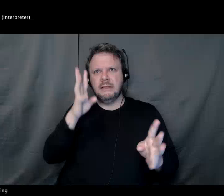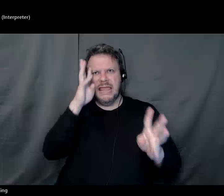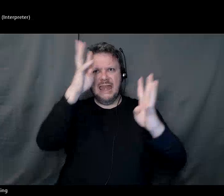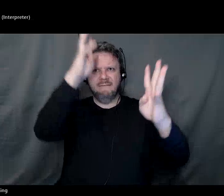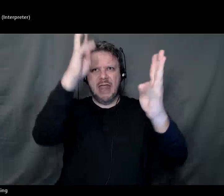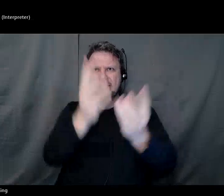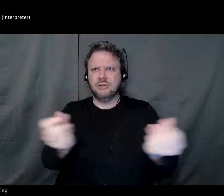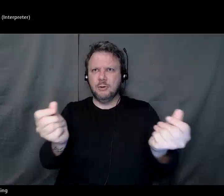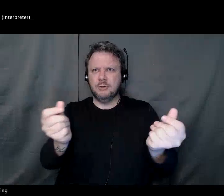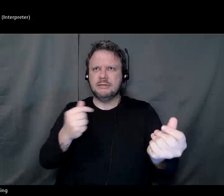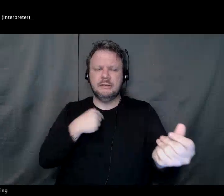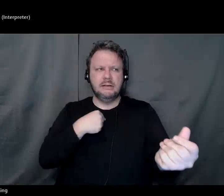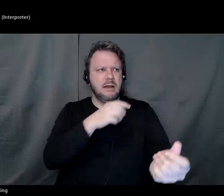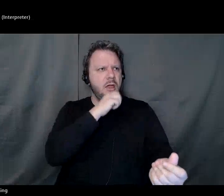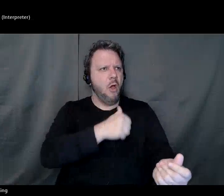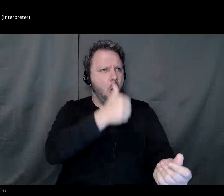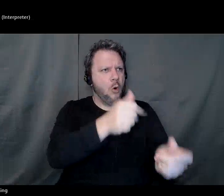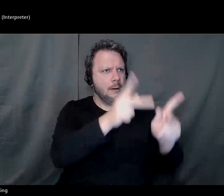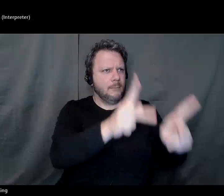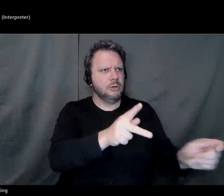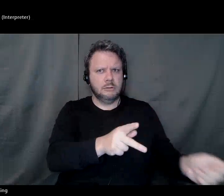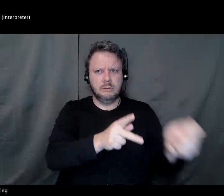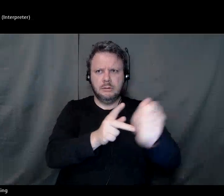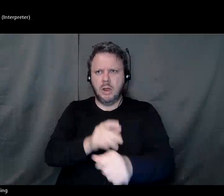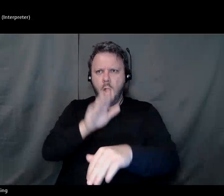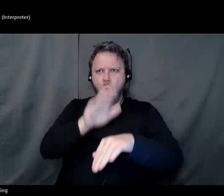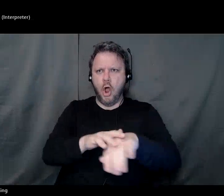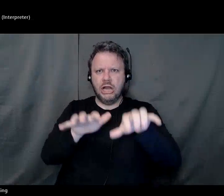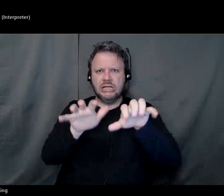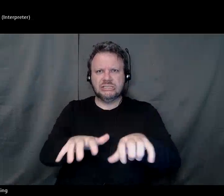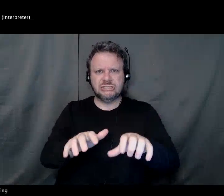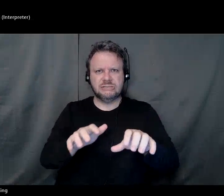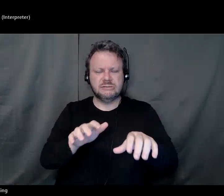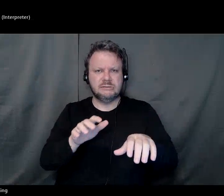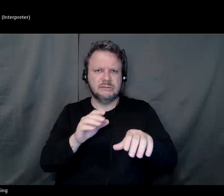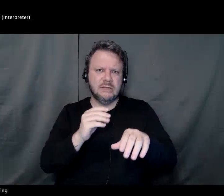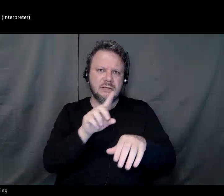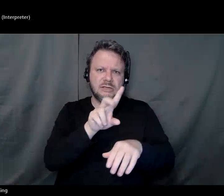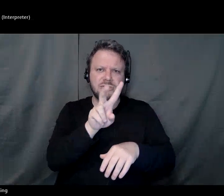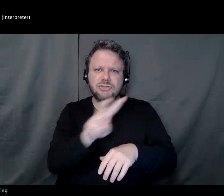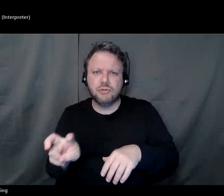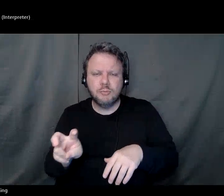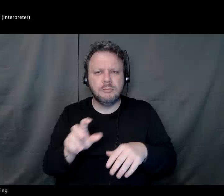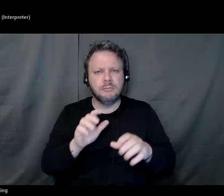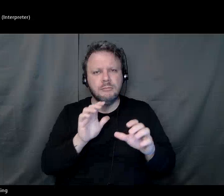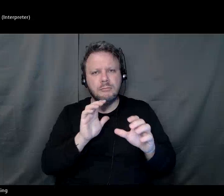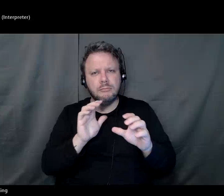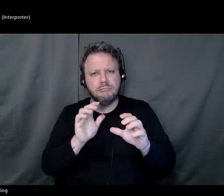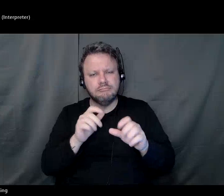where I'm gonna put an older person. Person on a chat, a live chat, a zoom call with a with a younger person.